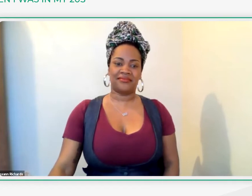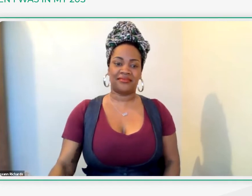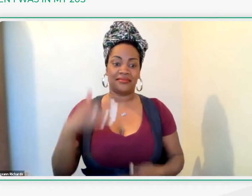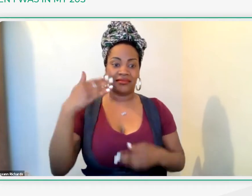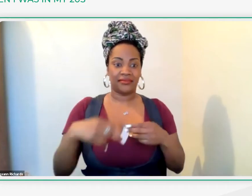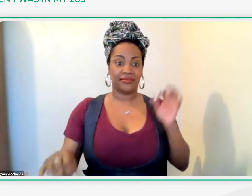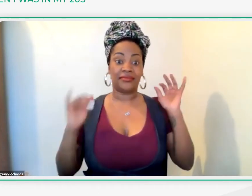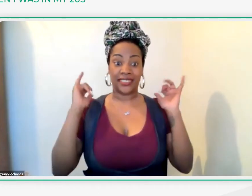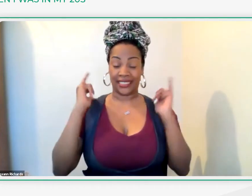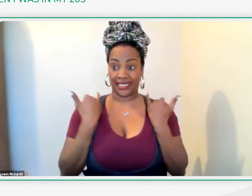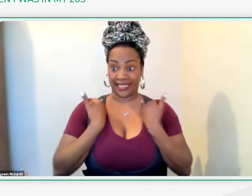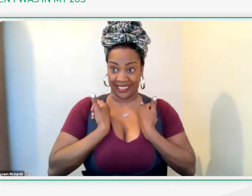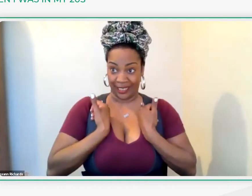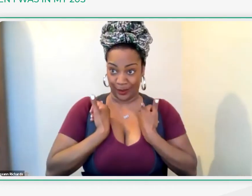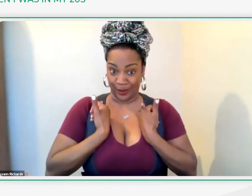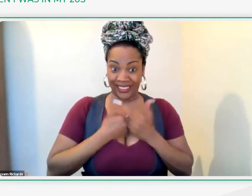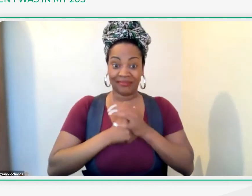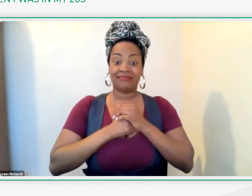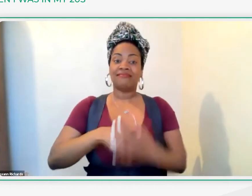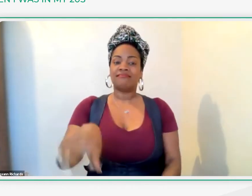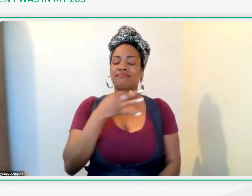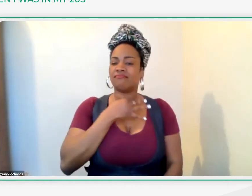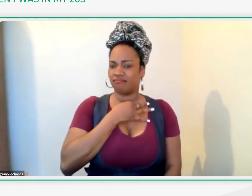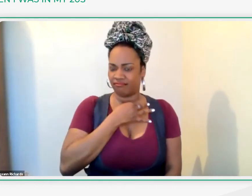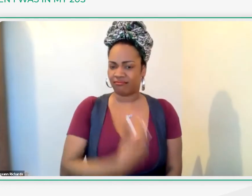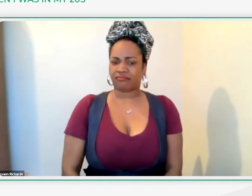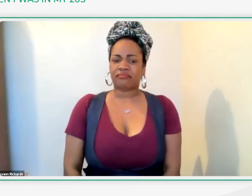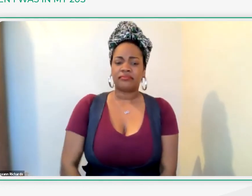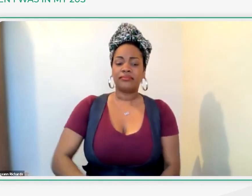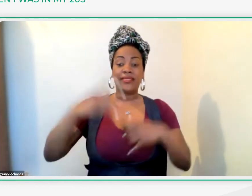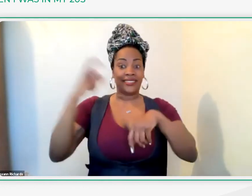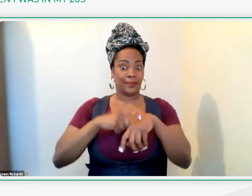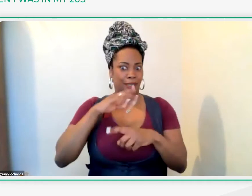And let's go to the next slide.